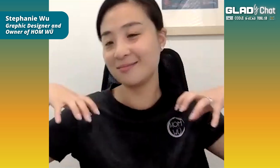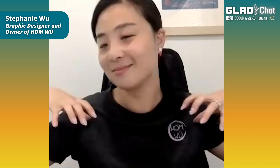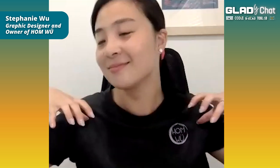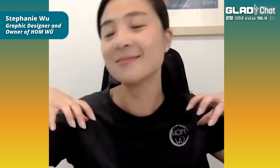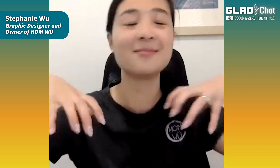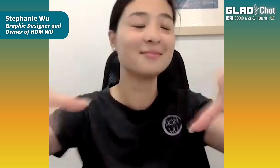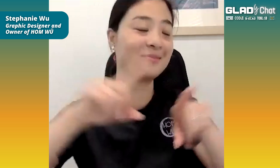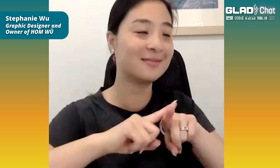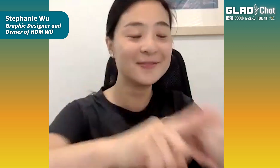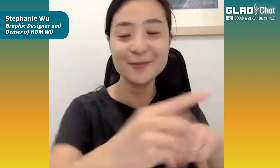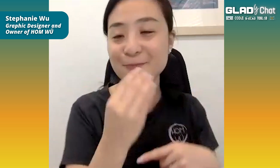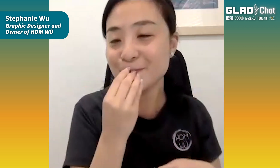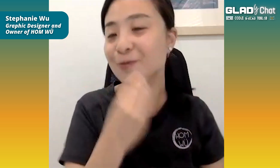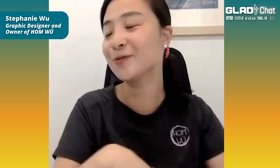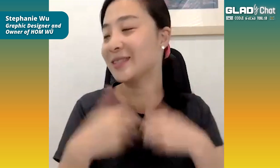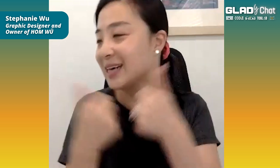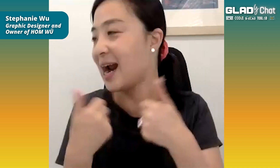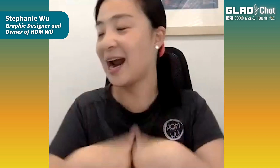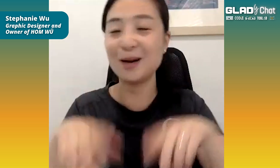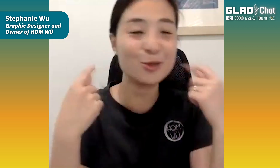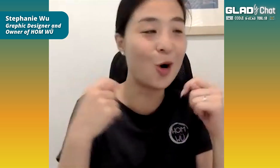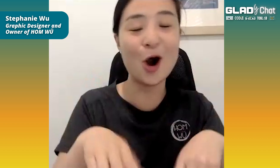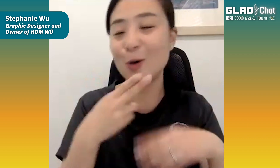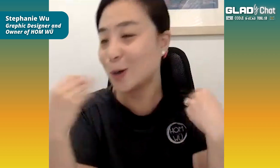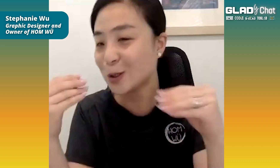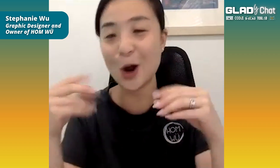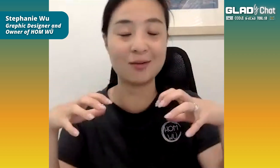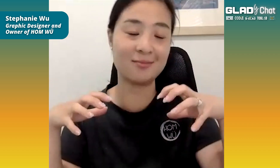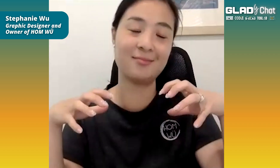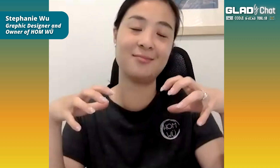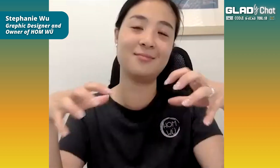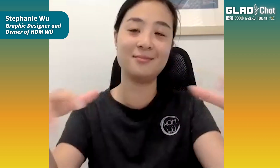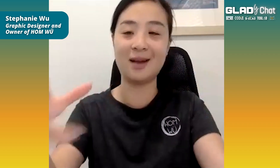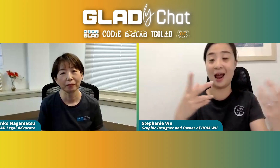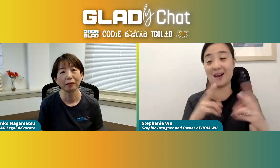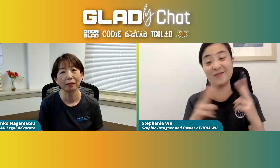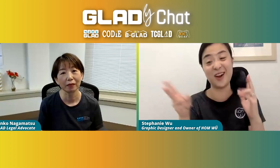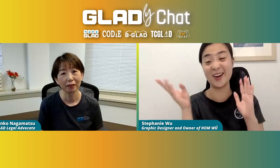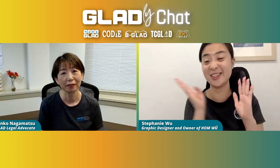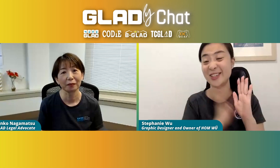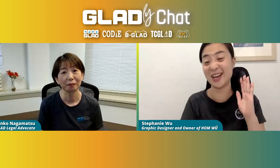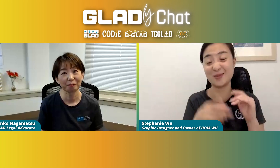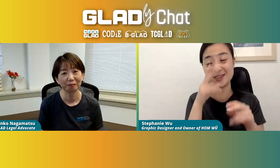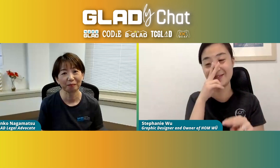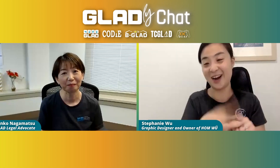So much different food, games, toys, stores, all lined up. It’s very cheap and fun, too!